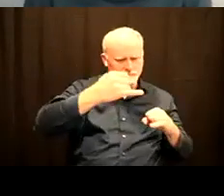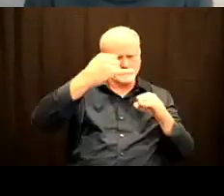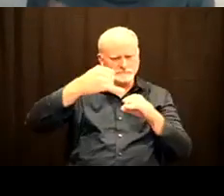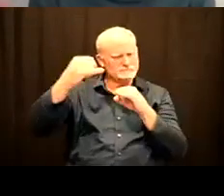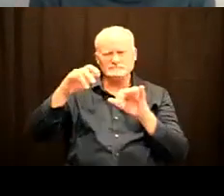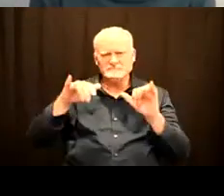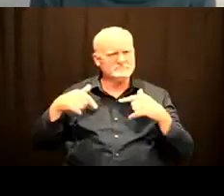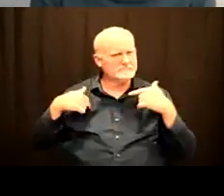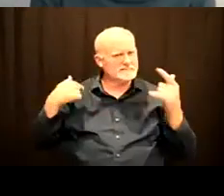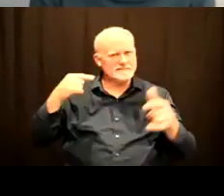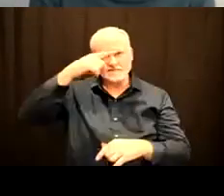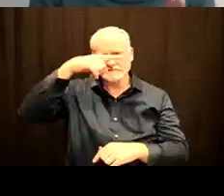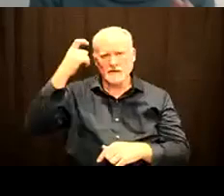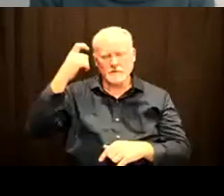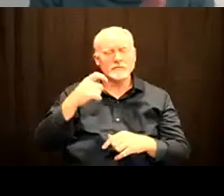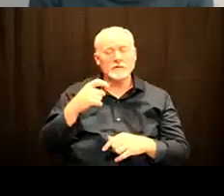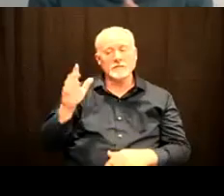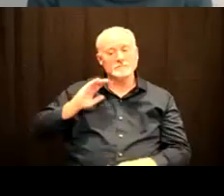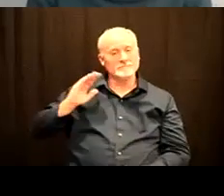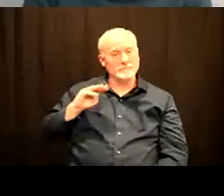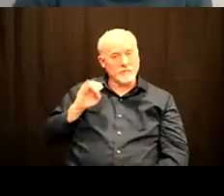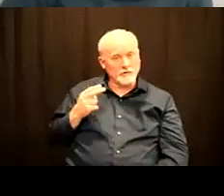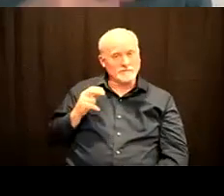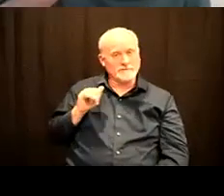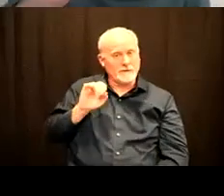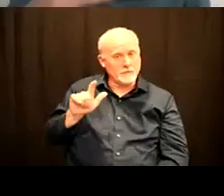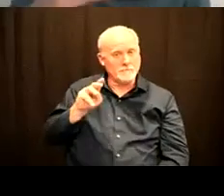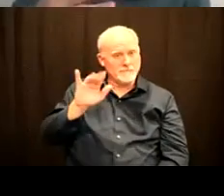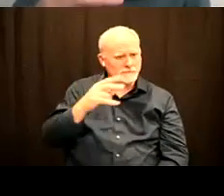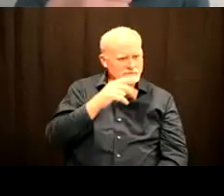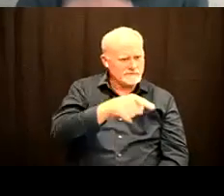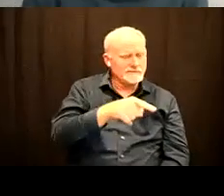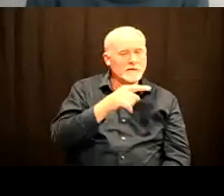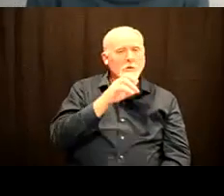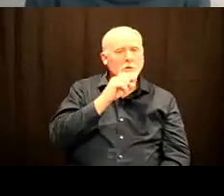in the early part of the epidemic march april may you see the orange line above the black line